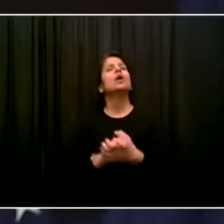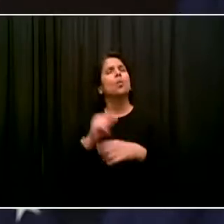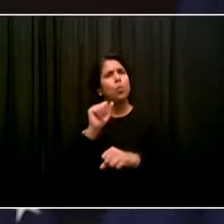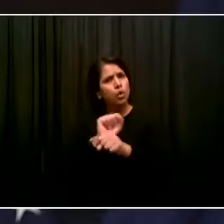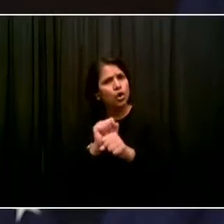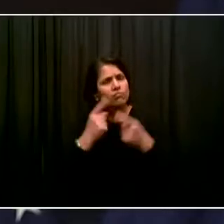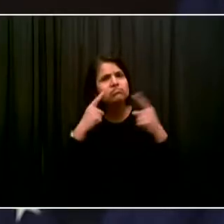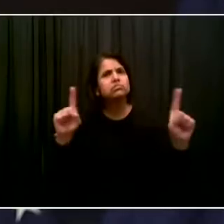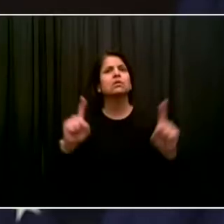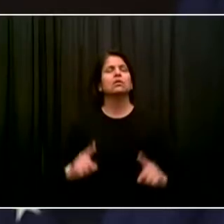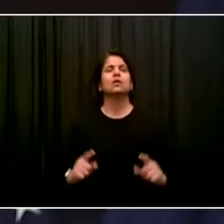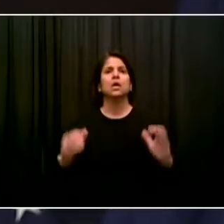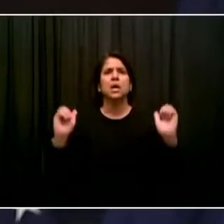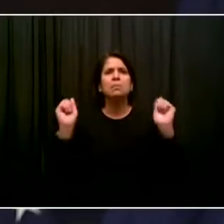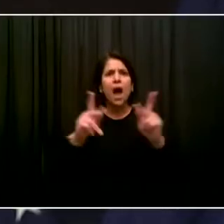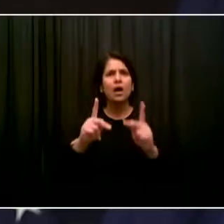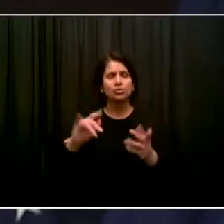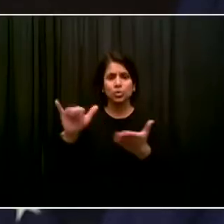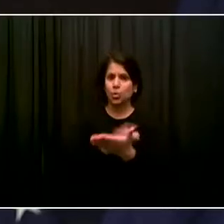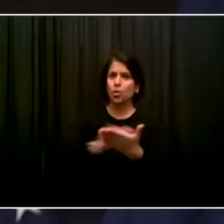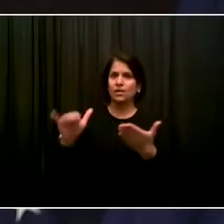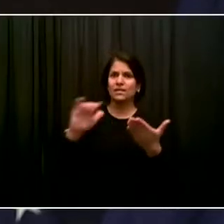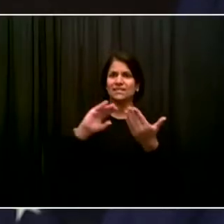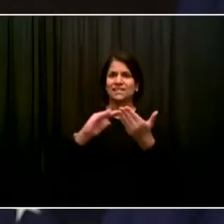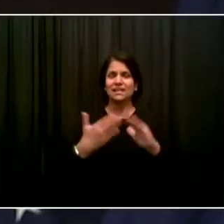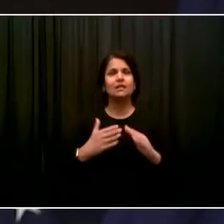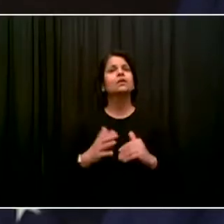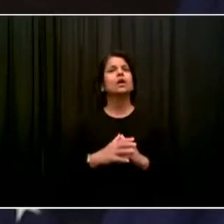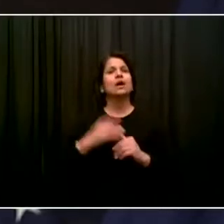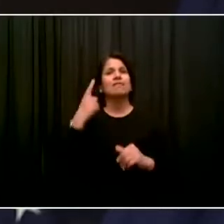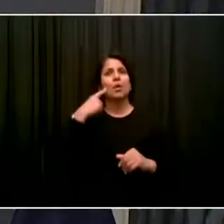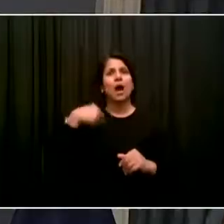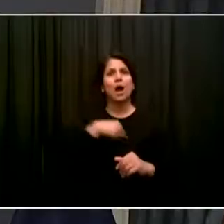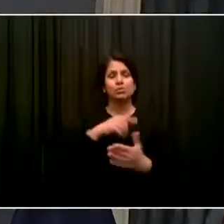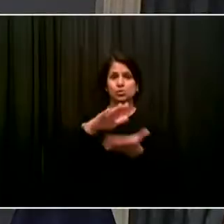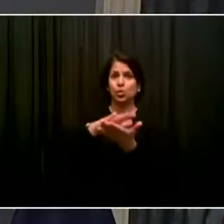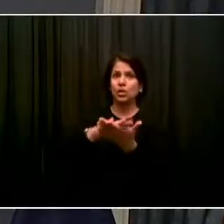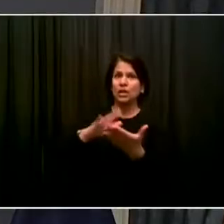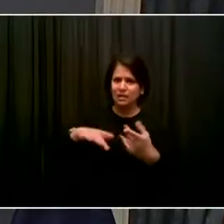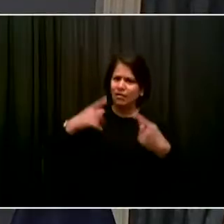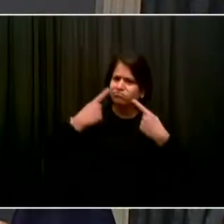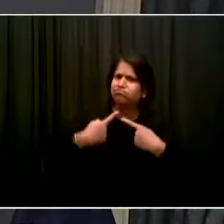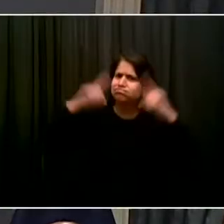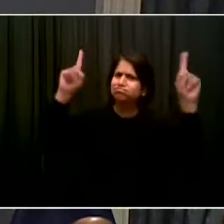YOU ARE HEANRIG AS IT RELATES TO THE SCIENCE AND THE LEADERSHIP OF THIS ADMINISTRATION.